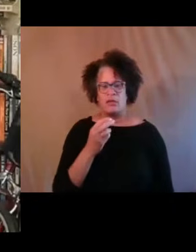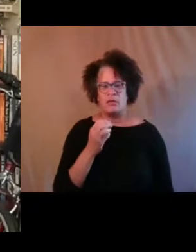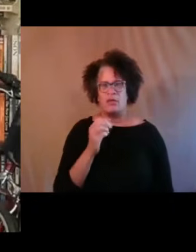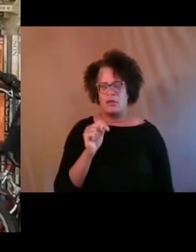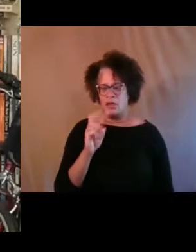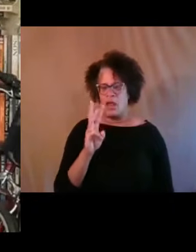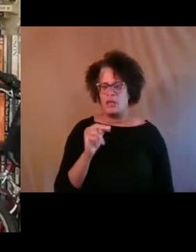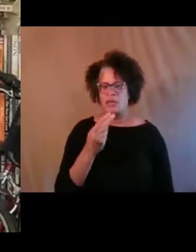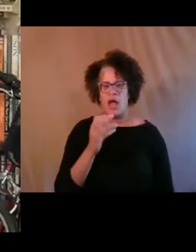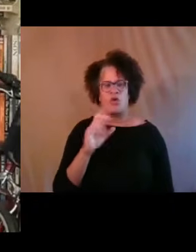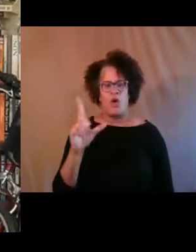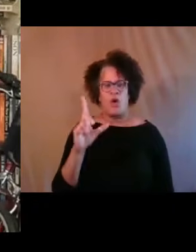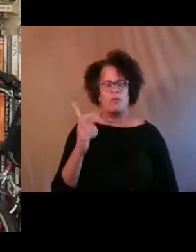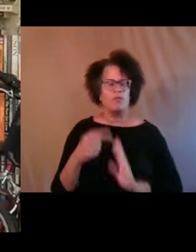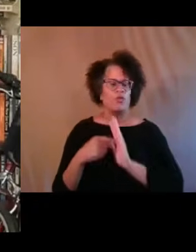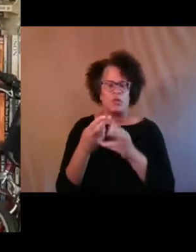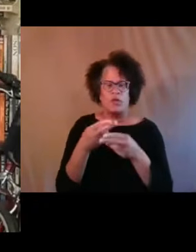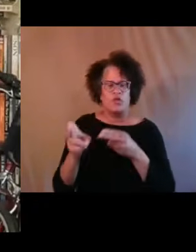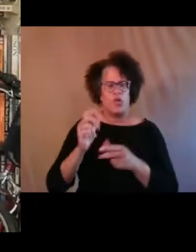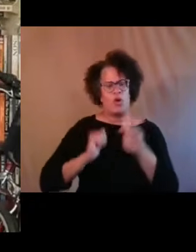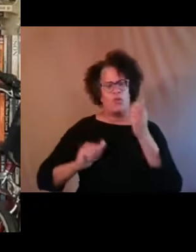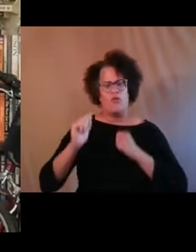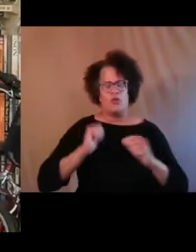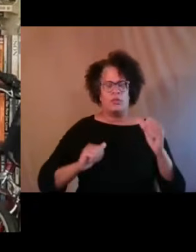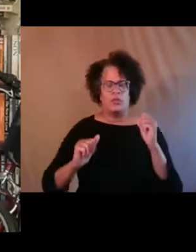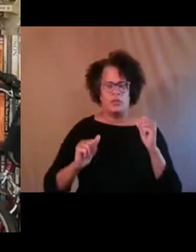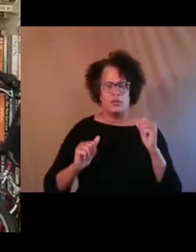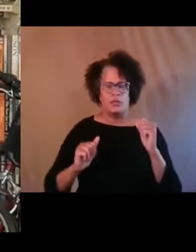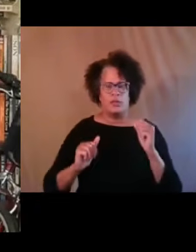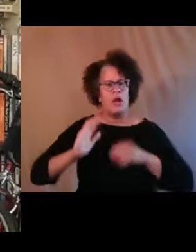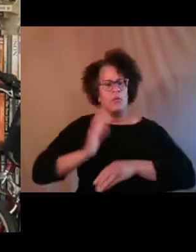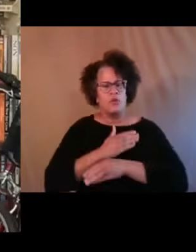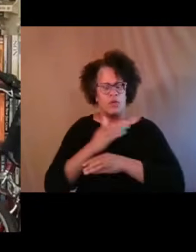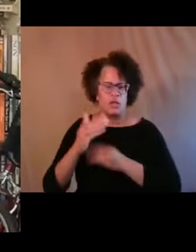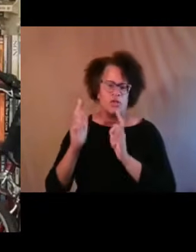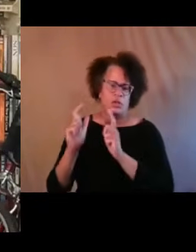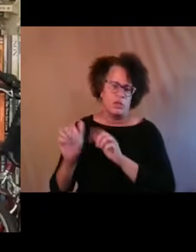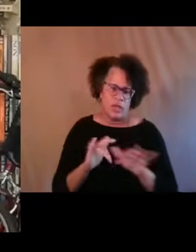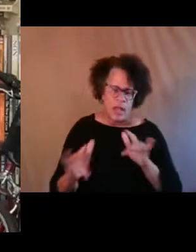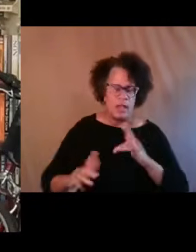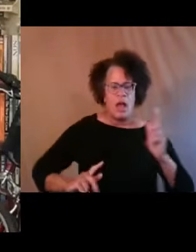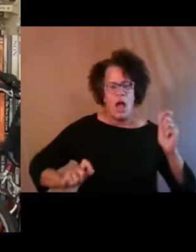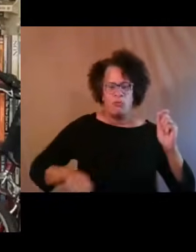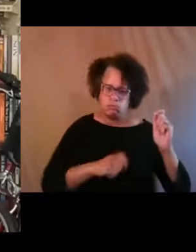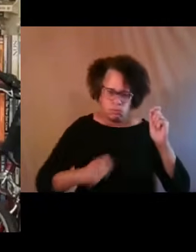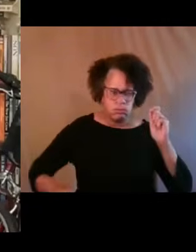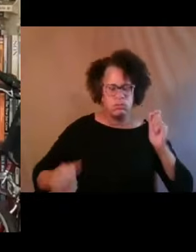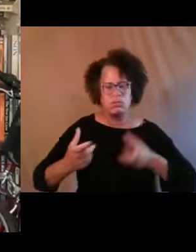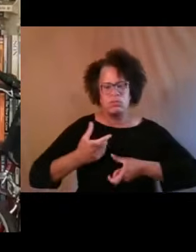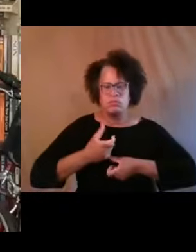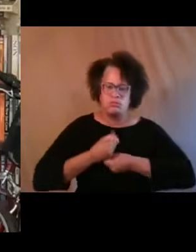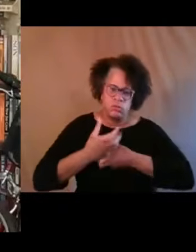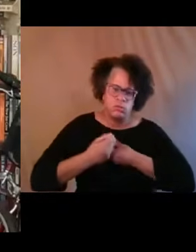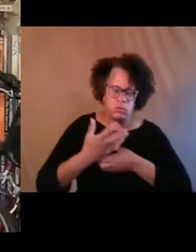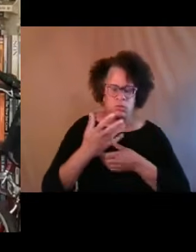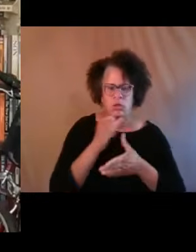we present a short performance by a musician, a gifted musician, a spoken word artist to help draw us together